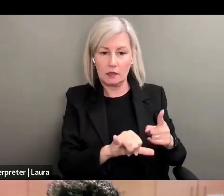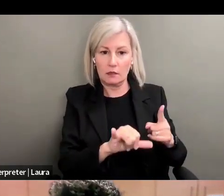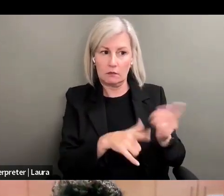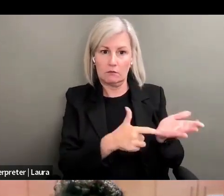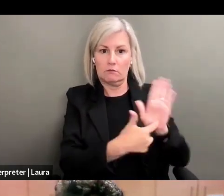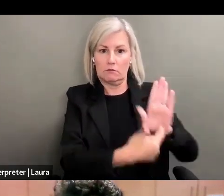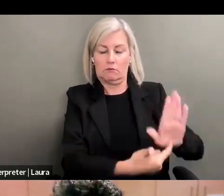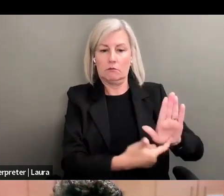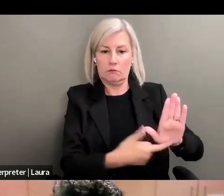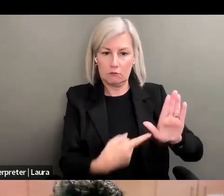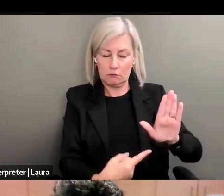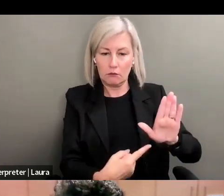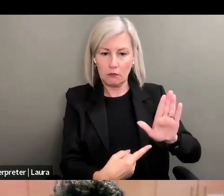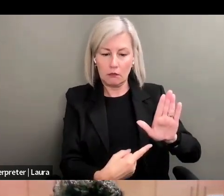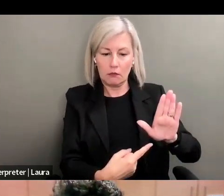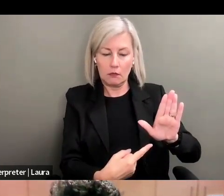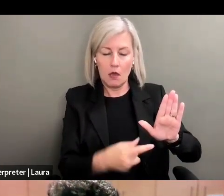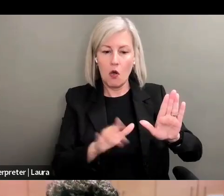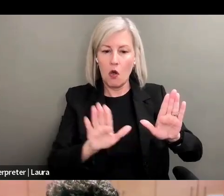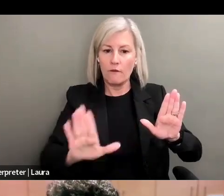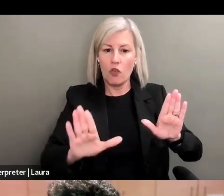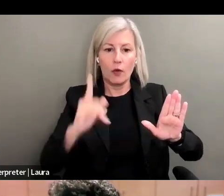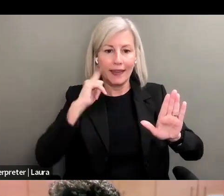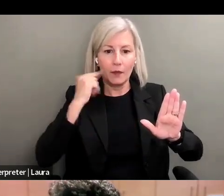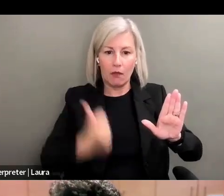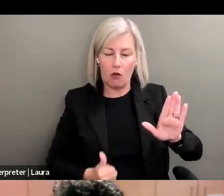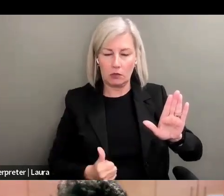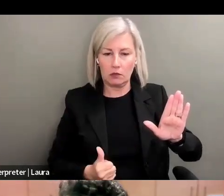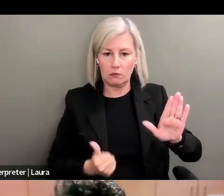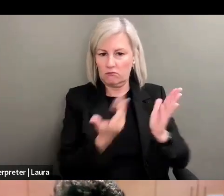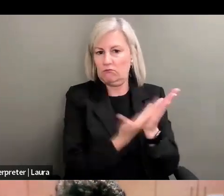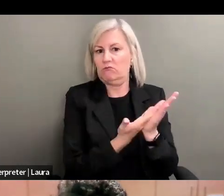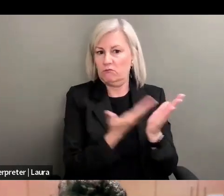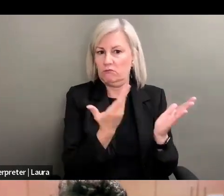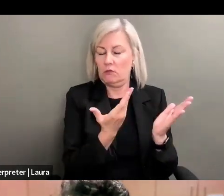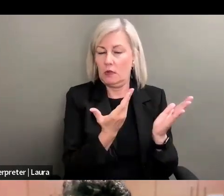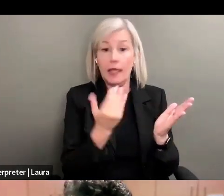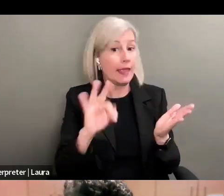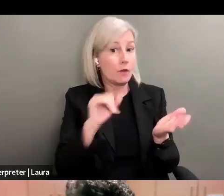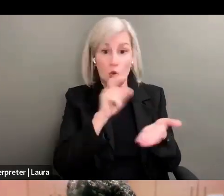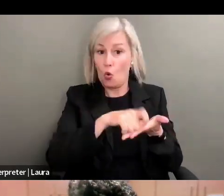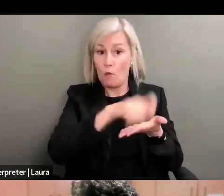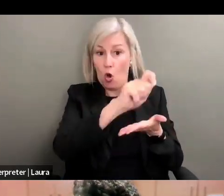times of their their hearing loss. So if we don't mark those wrong as audiologists,